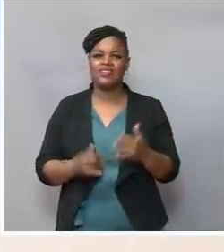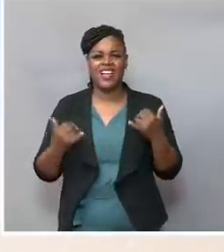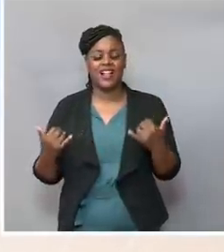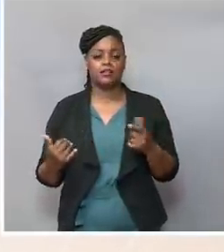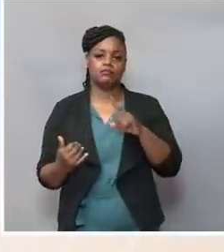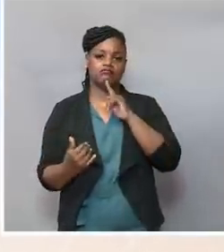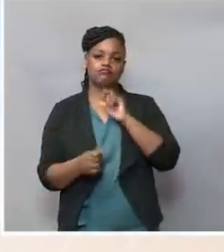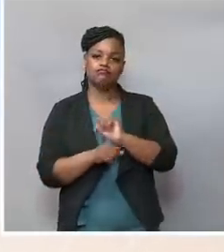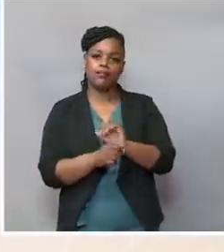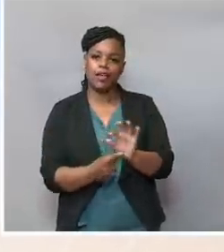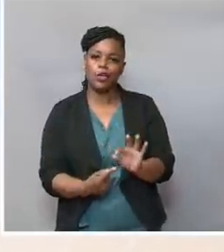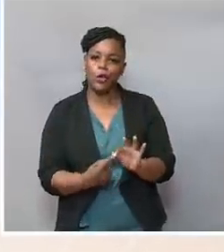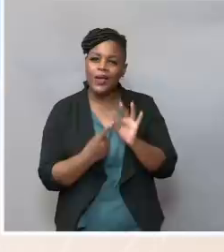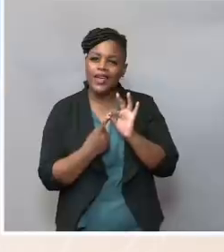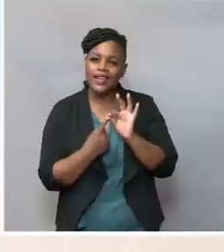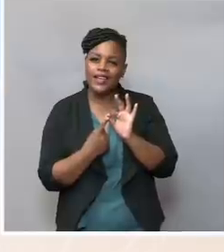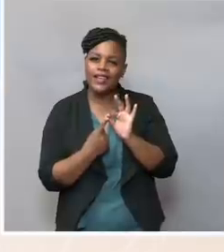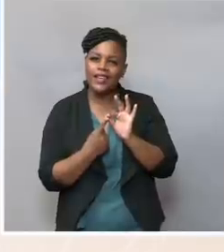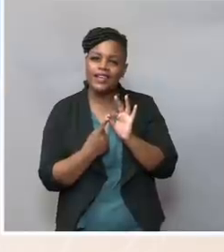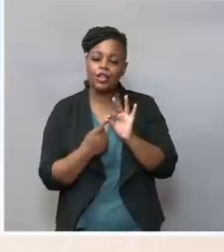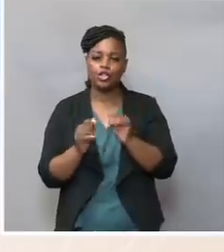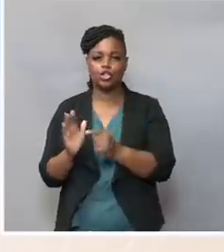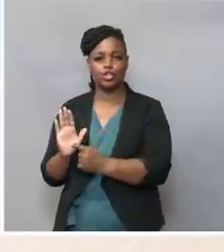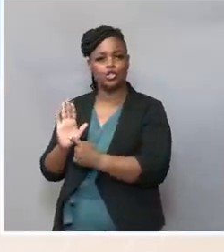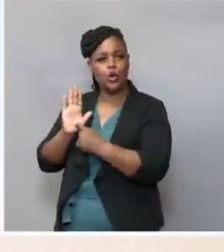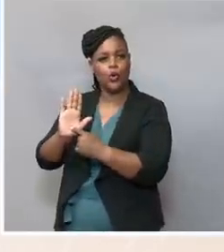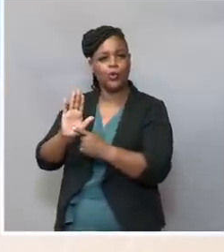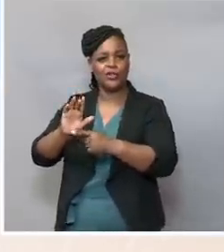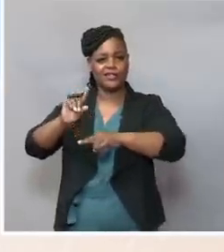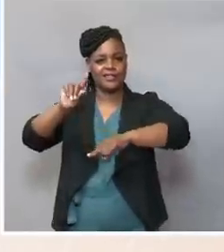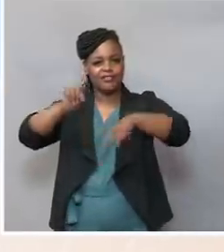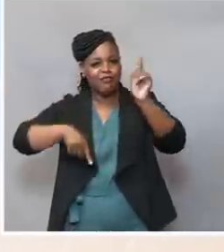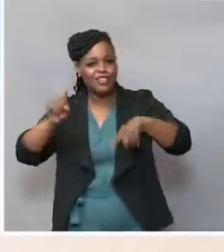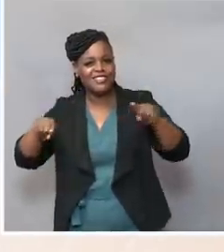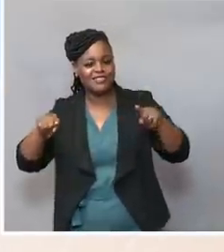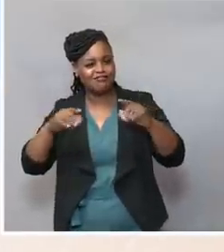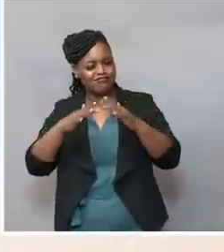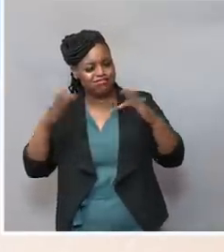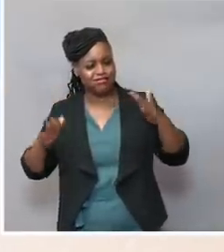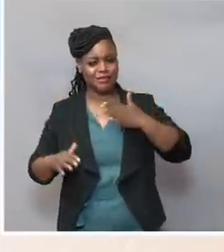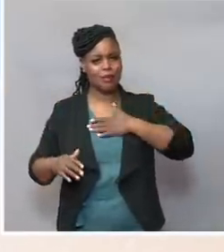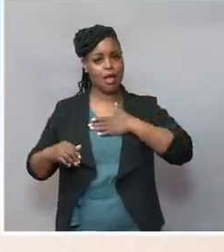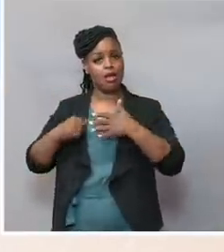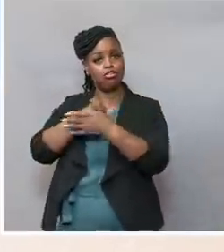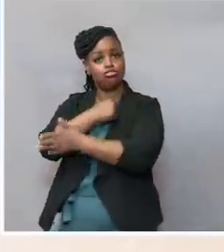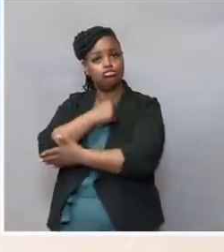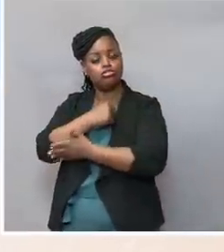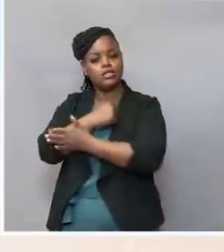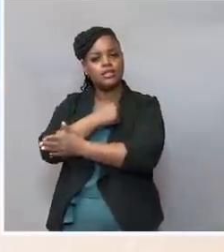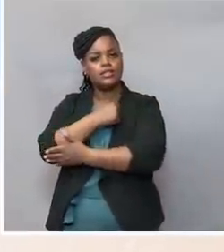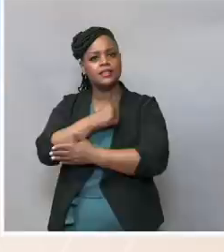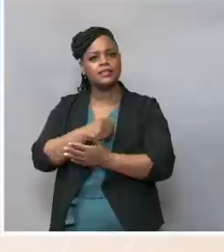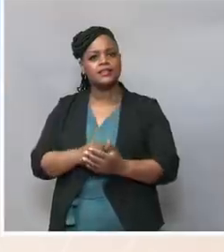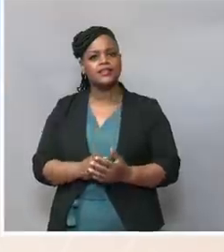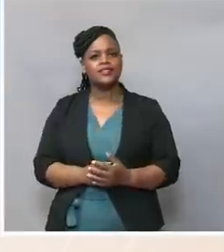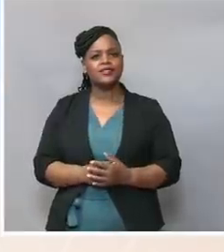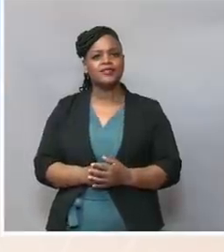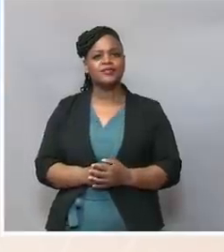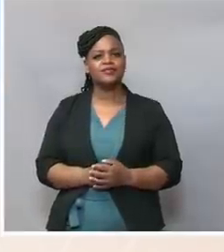It reflects the diversity of our country. So wherever I am at whatever park I'm in,